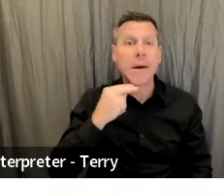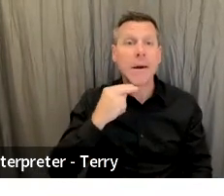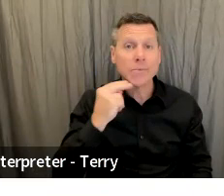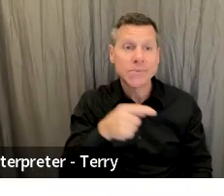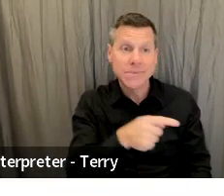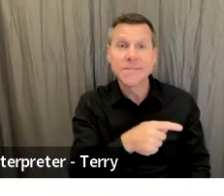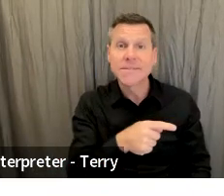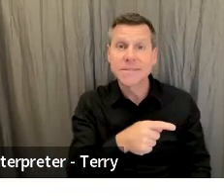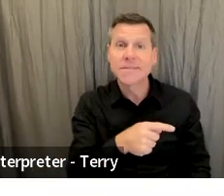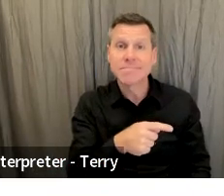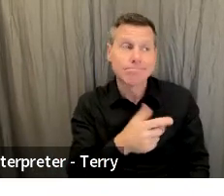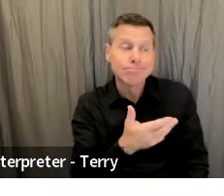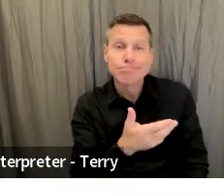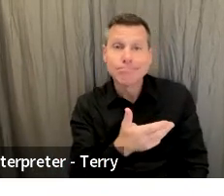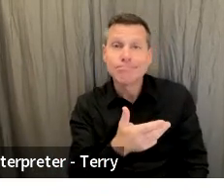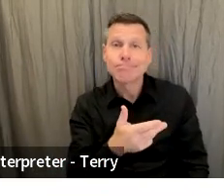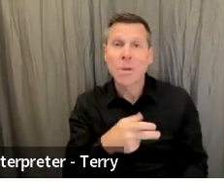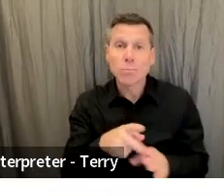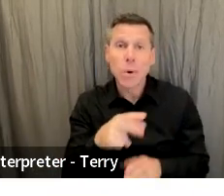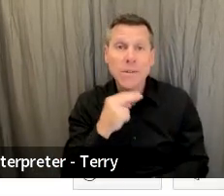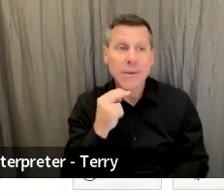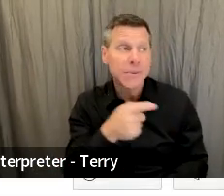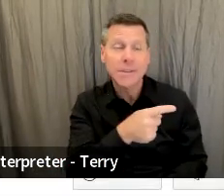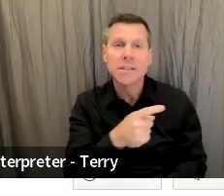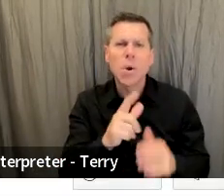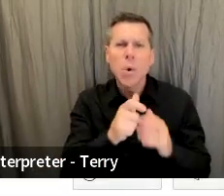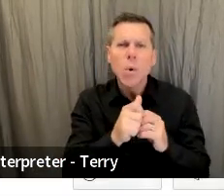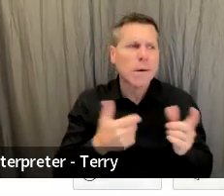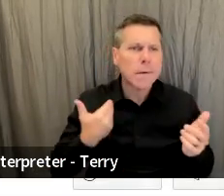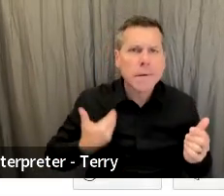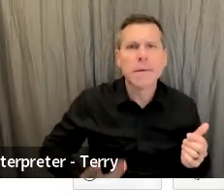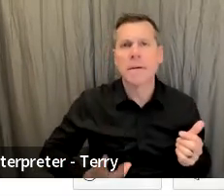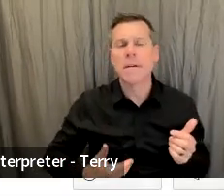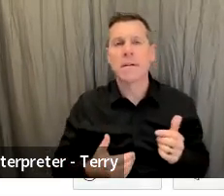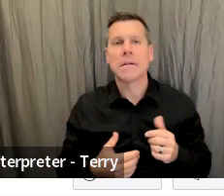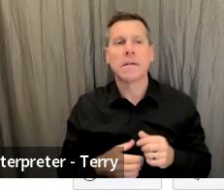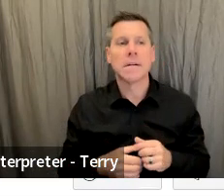and many of these things are either taken from FCC student resources